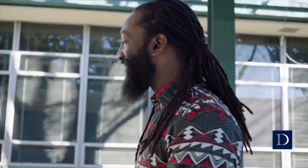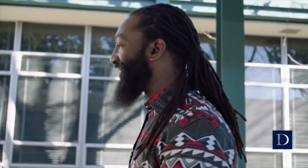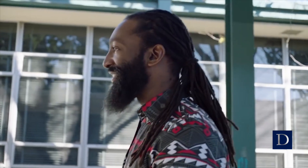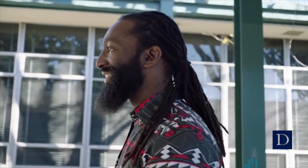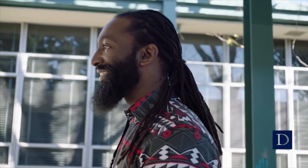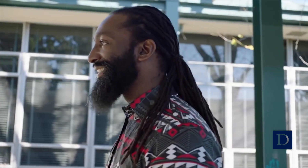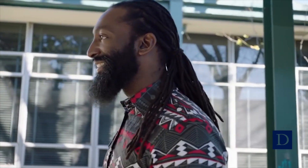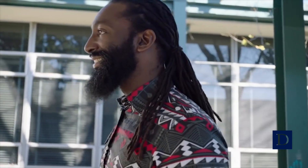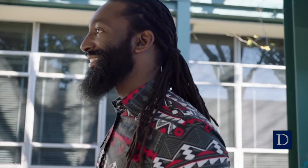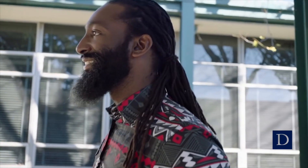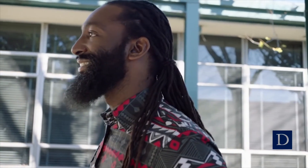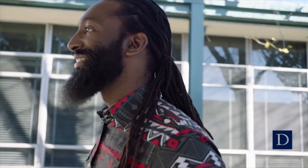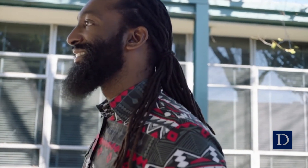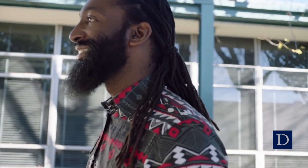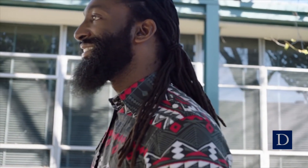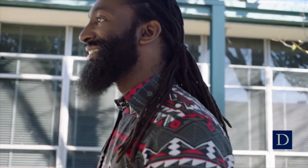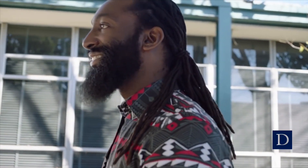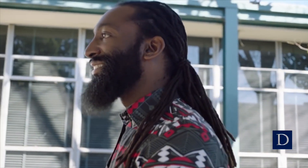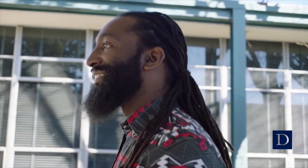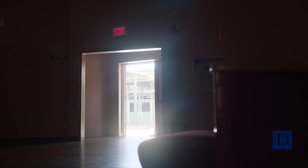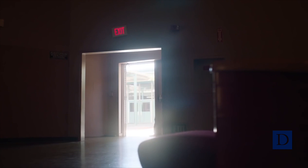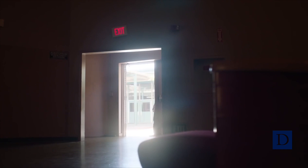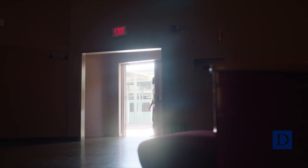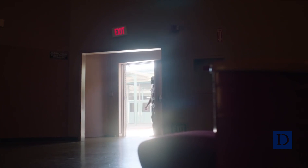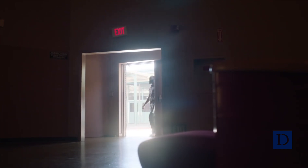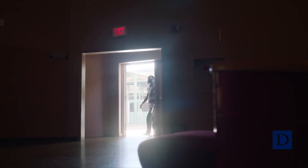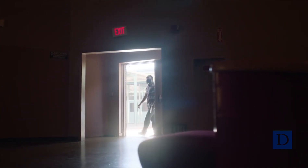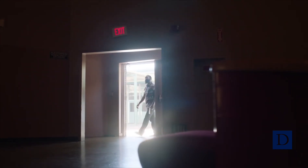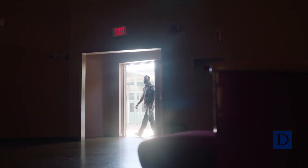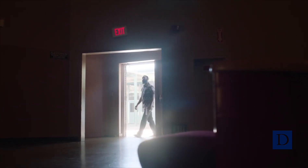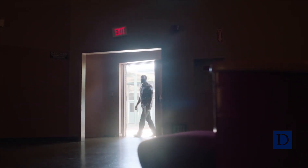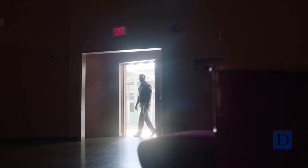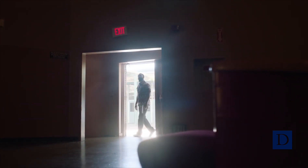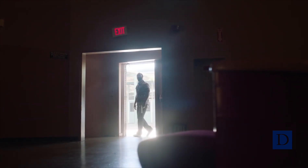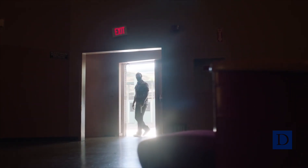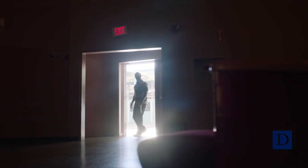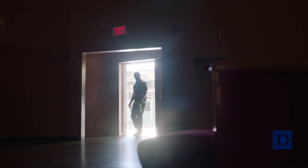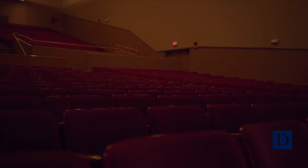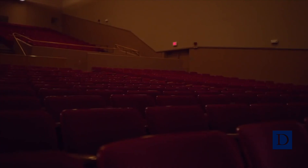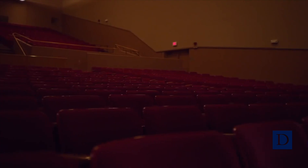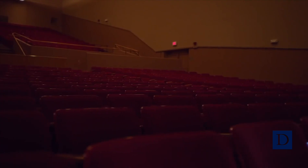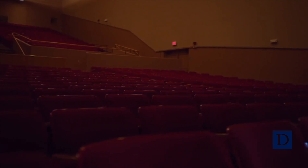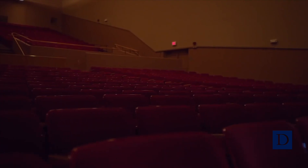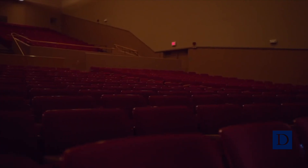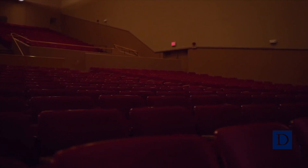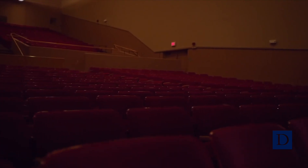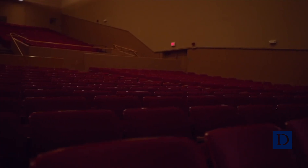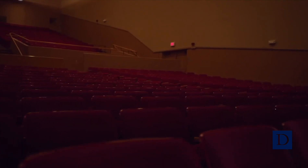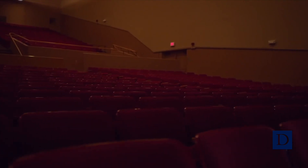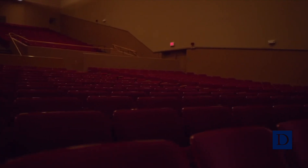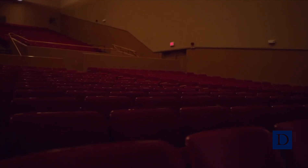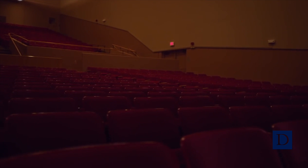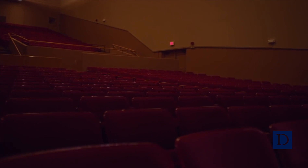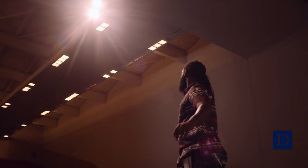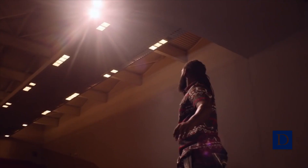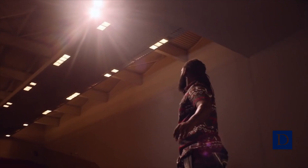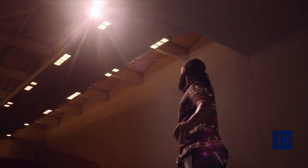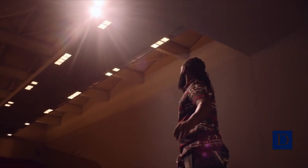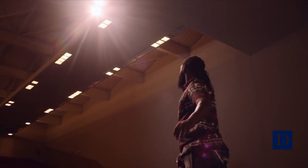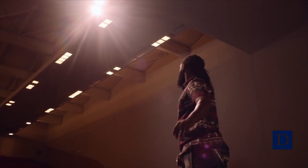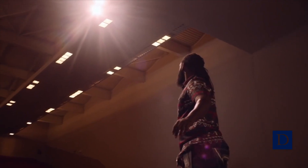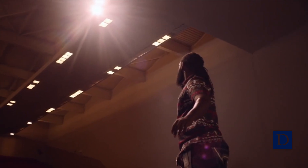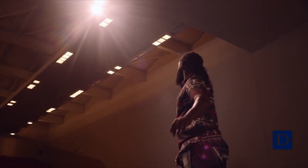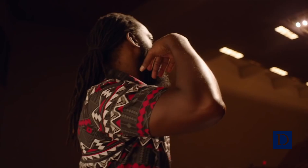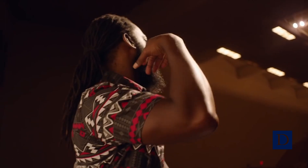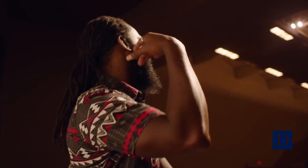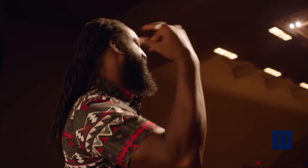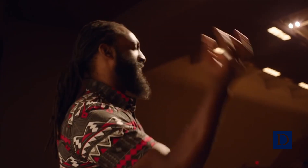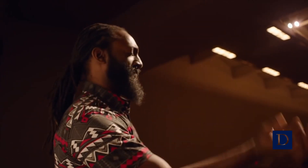Antoine steps into an empty theatre with rows of red seats. On stage, he stands in front of a white screen, undulating his arms.